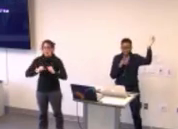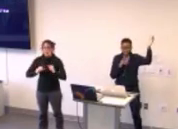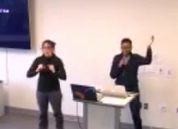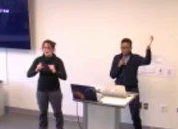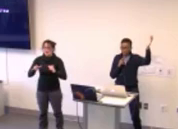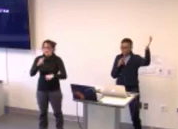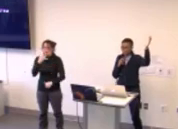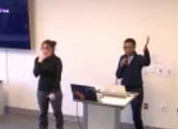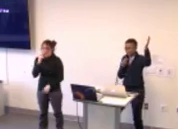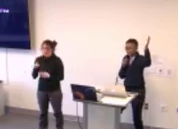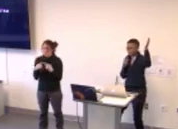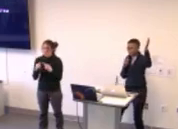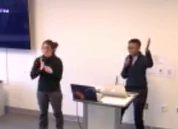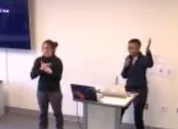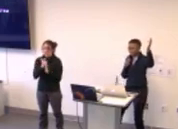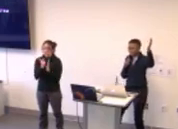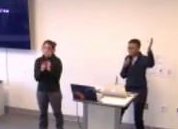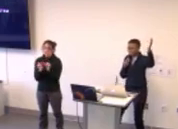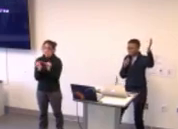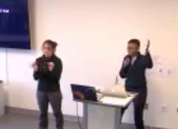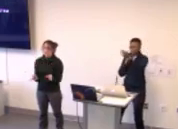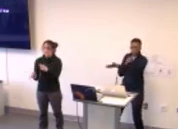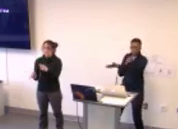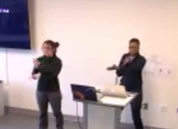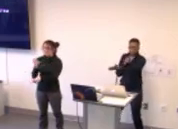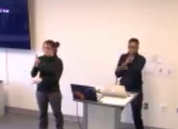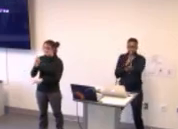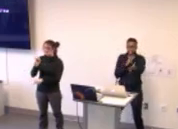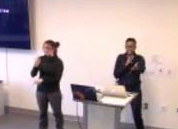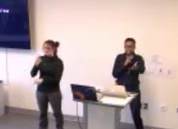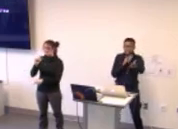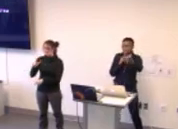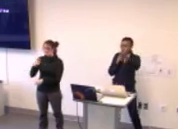about our legal system. Criminal Minds. Anything else?